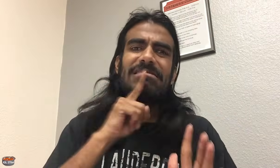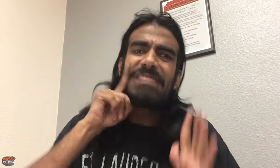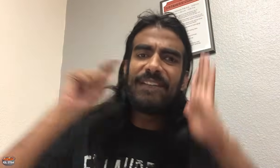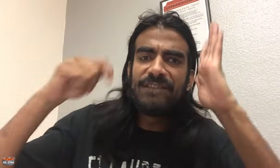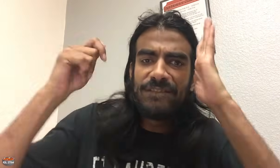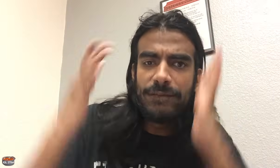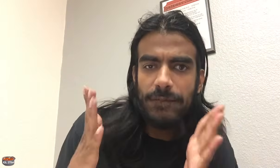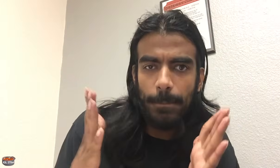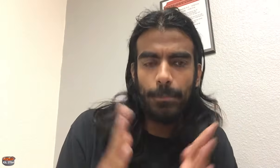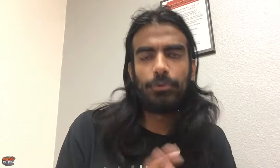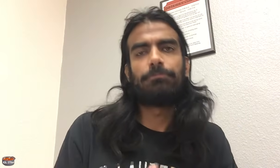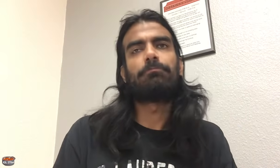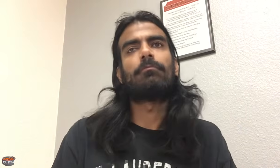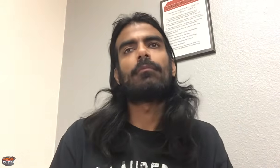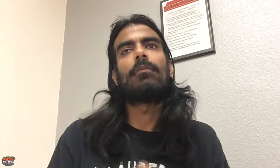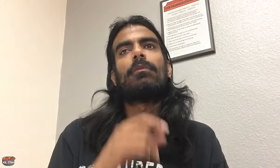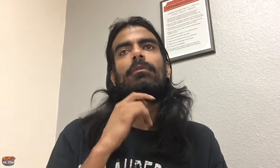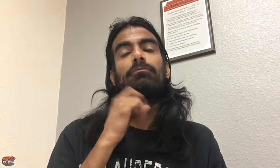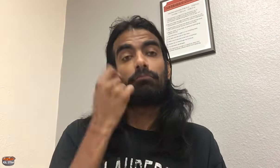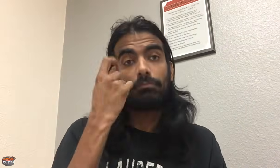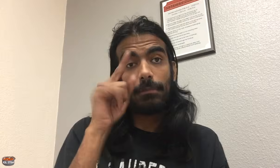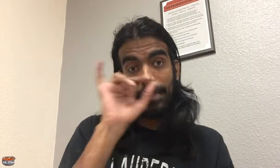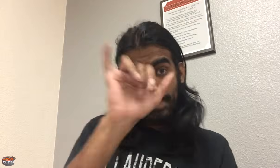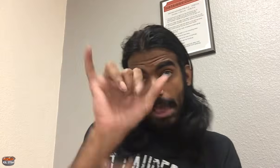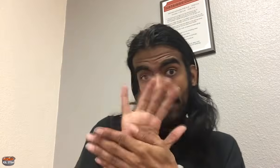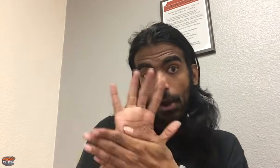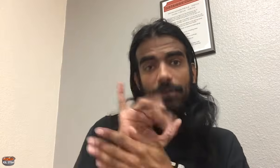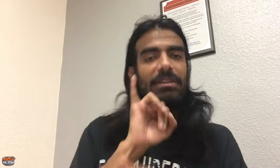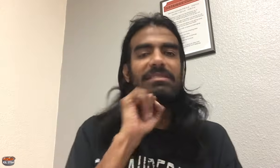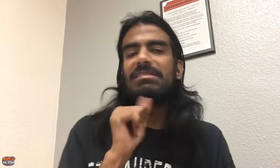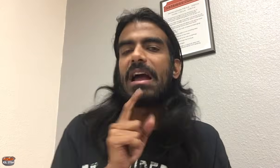they were showing, we can be actors. We can be Deaf filmmakers.